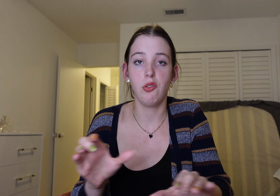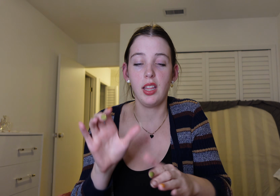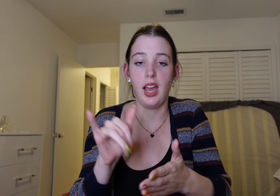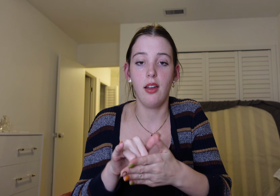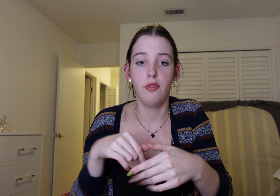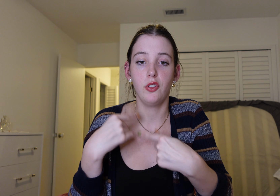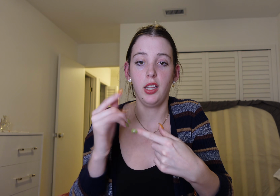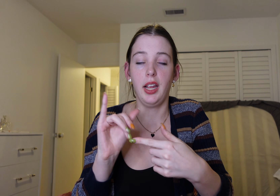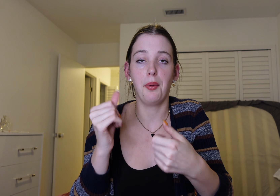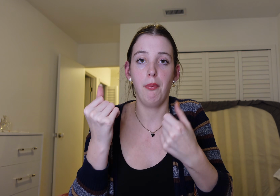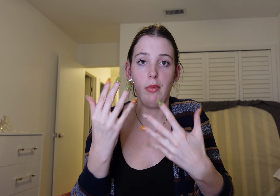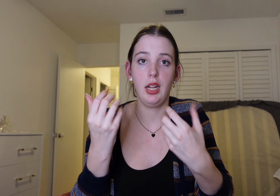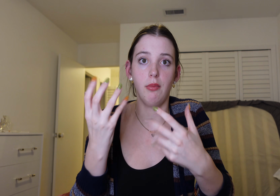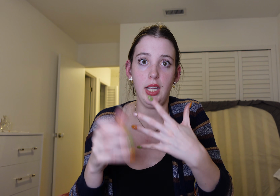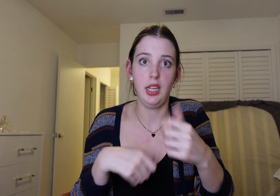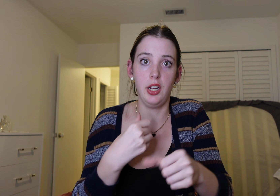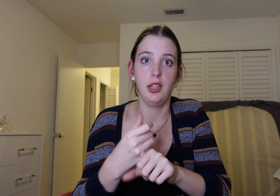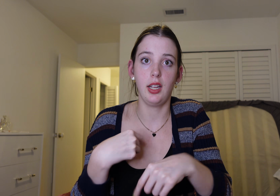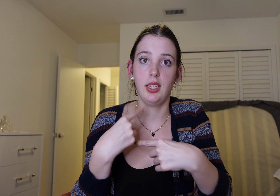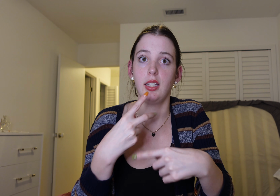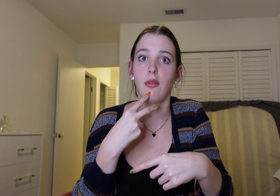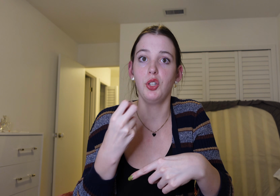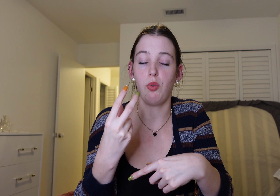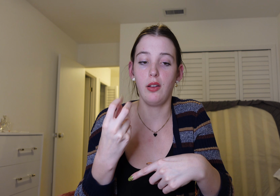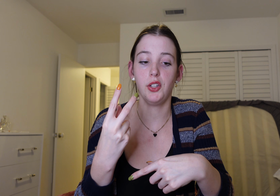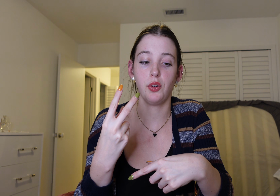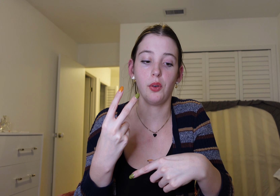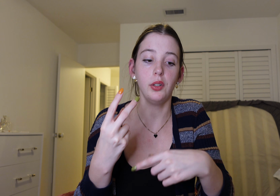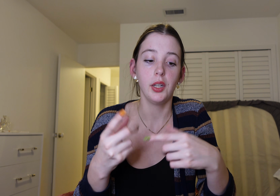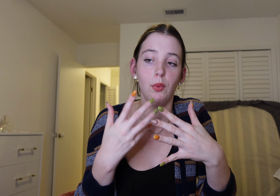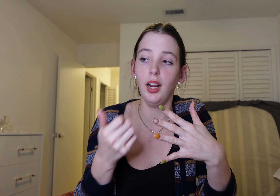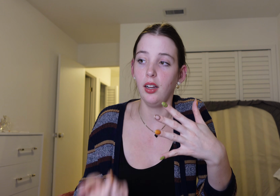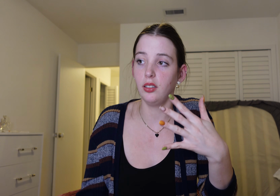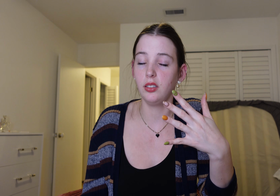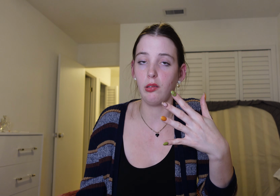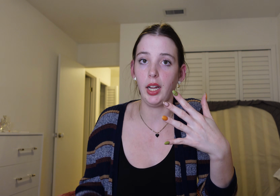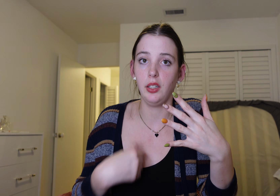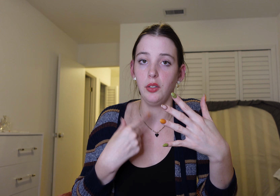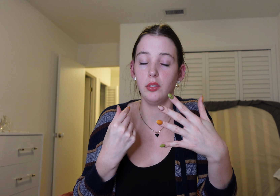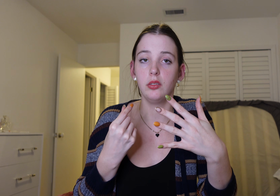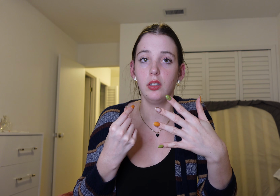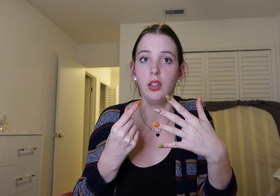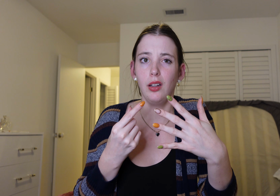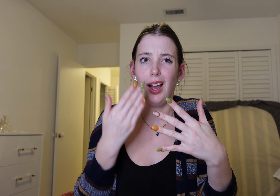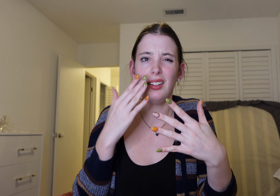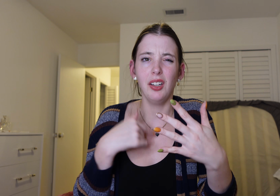doing that for like many, many years like since I was 12 years old what else do I do? I don't know